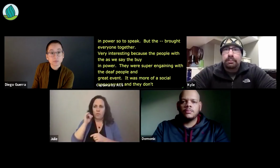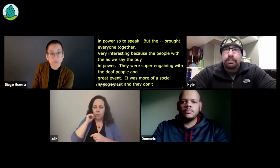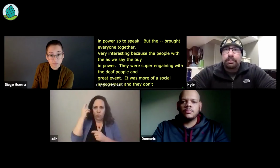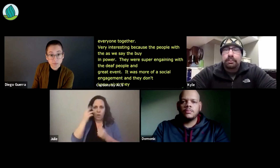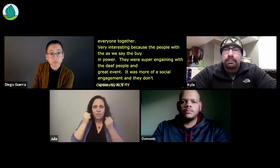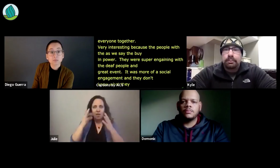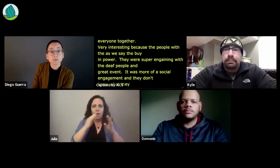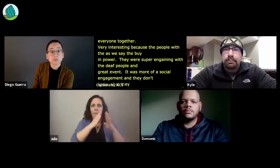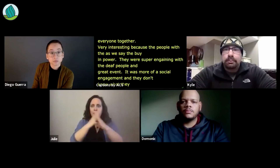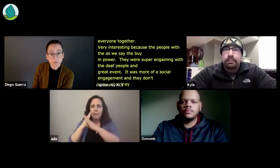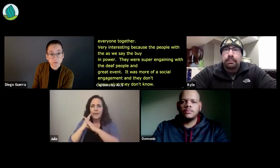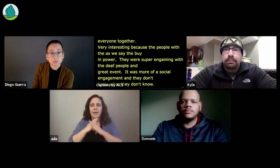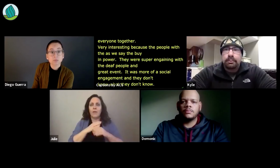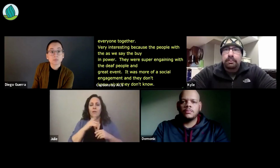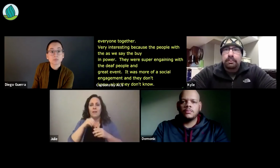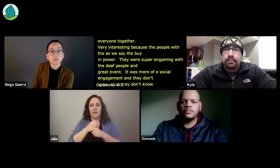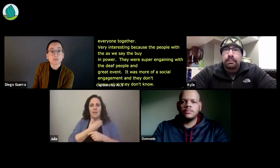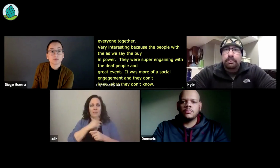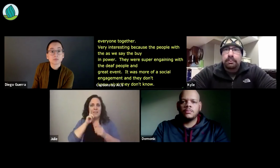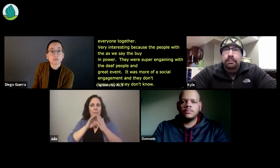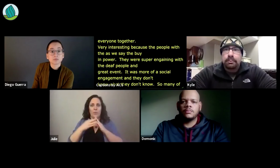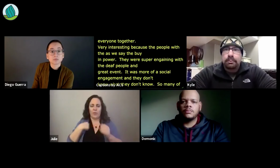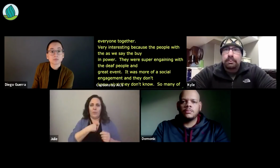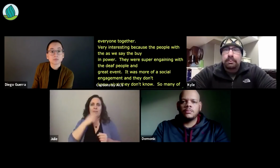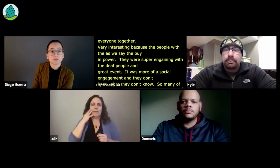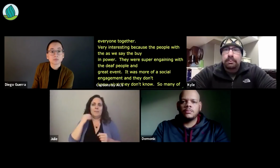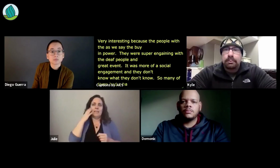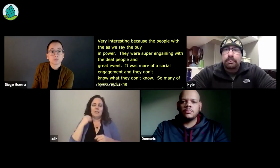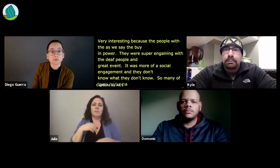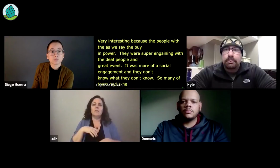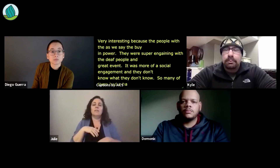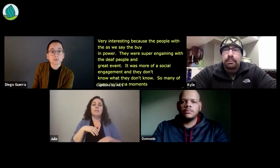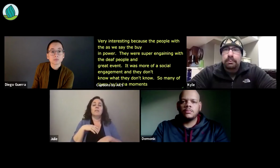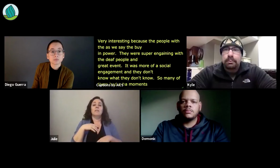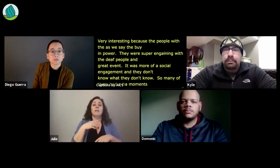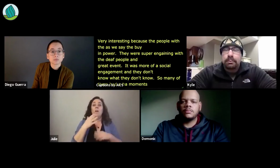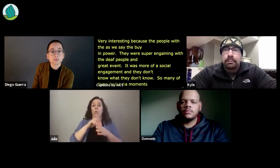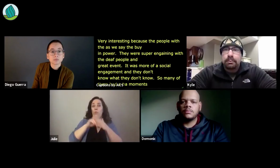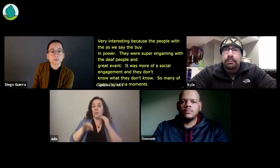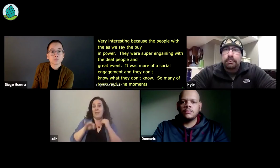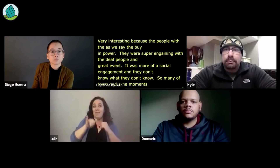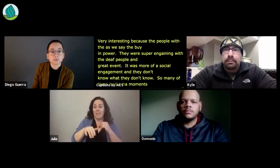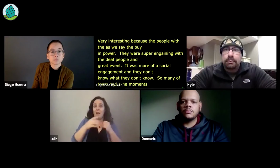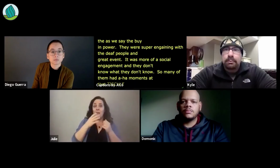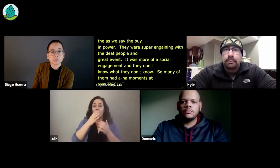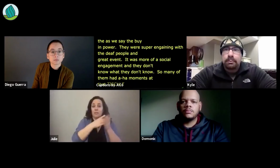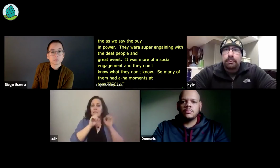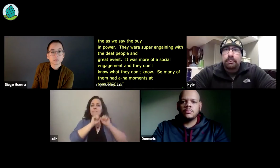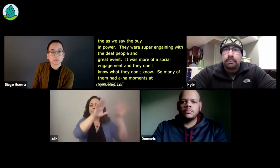They didn't realize so many systemic barriers that the deaf community experiences. And so the result of that was they